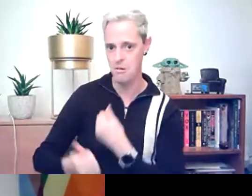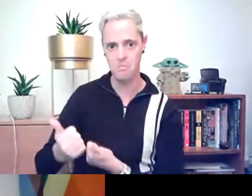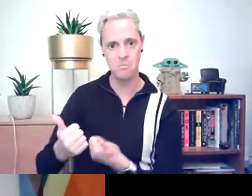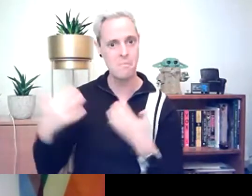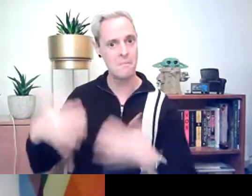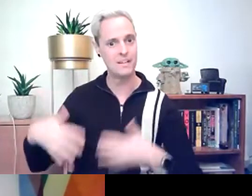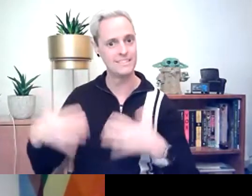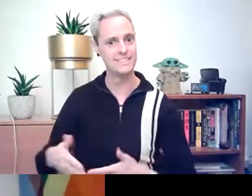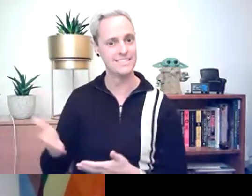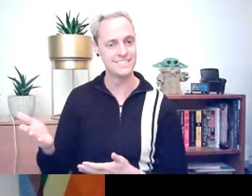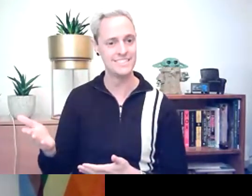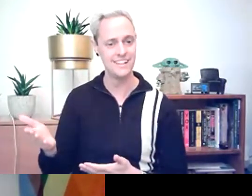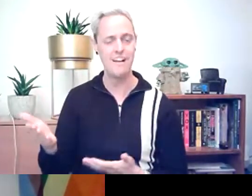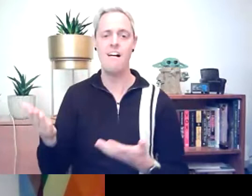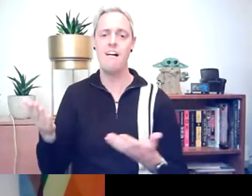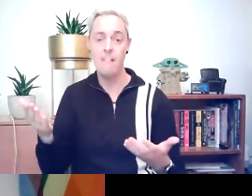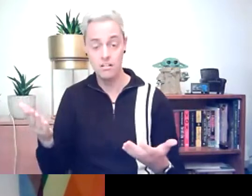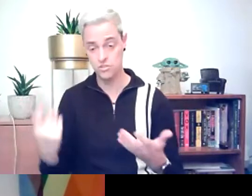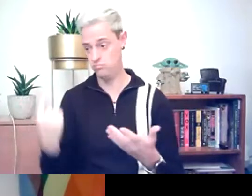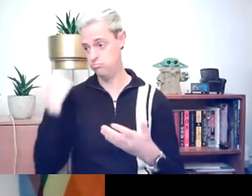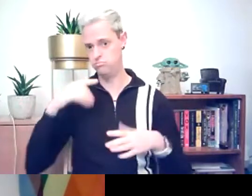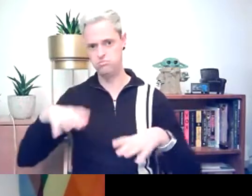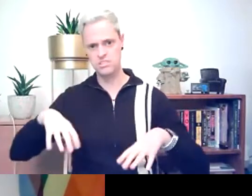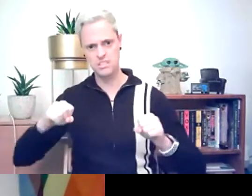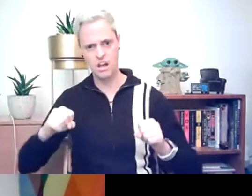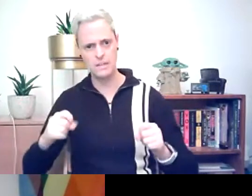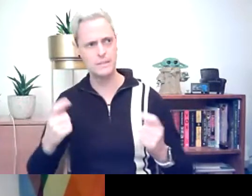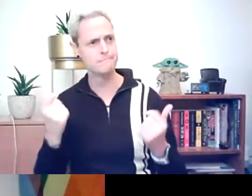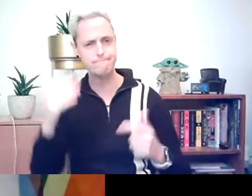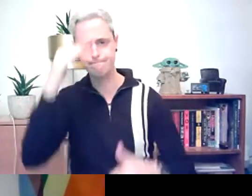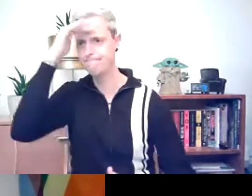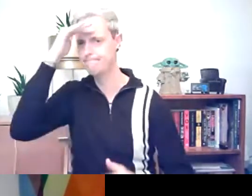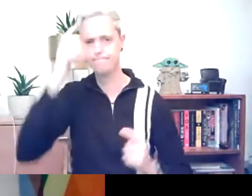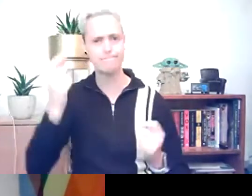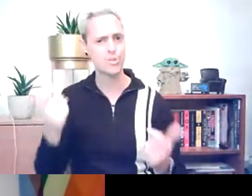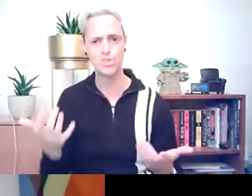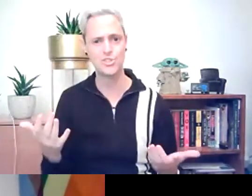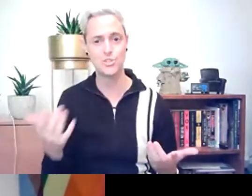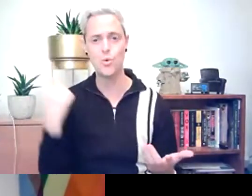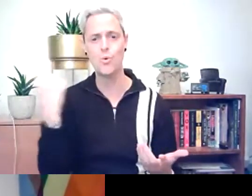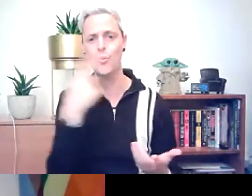in their identity. However, it's much broader, I'm pleased to say, now it's really widened